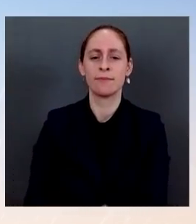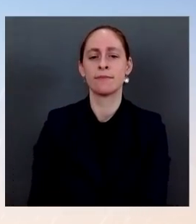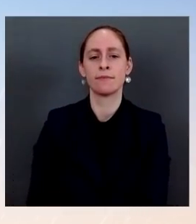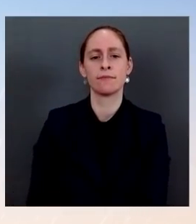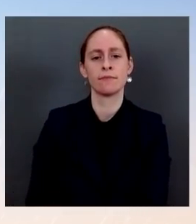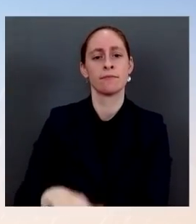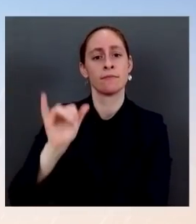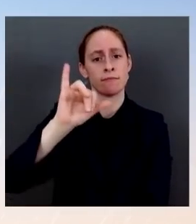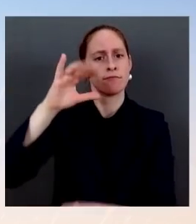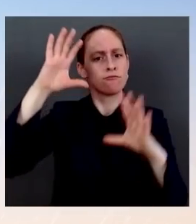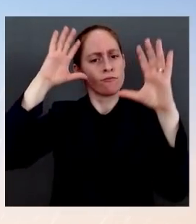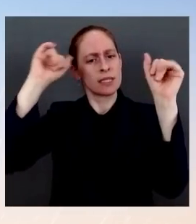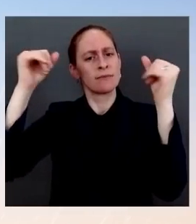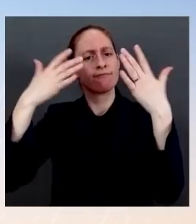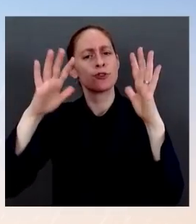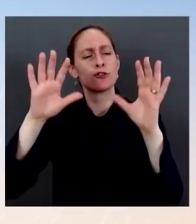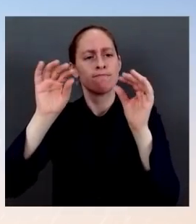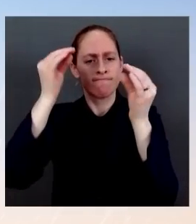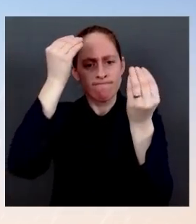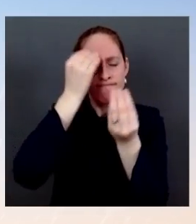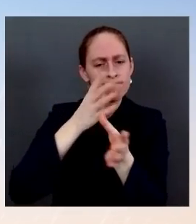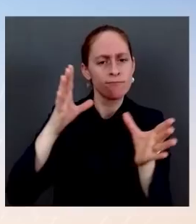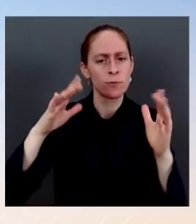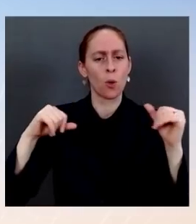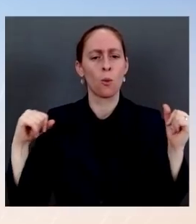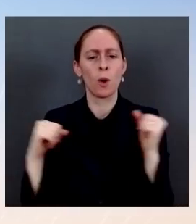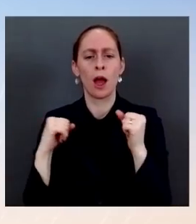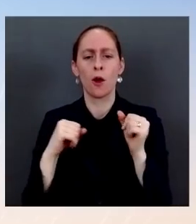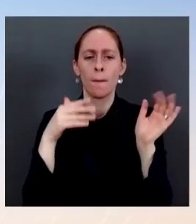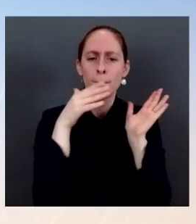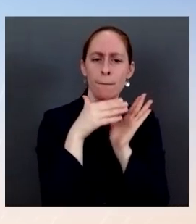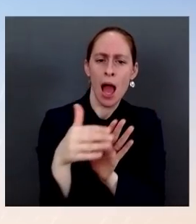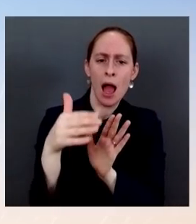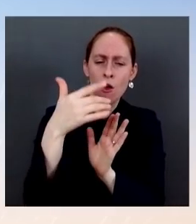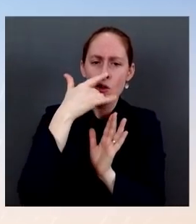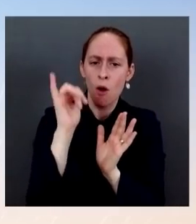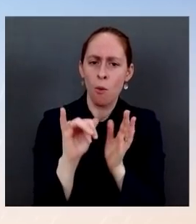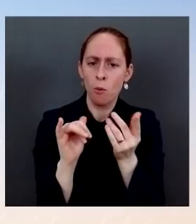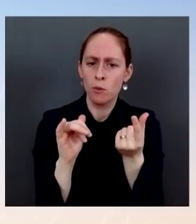CDC established a new standing Omicron conference call that includes more than 250 state,